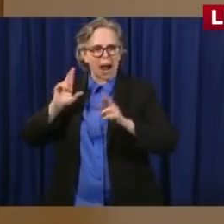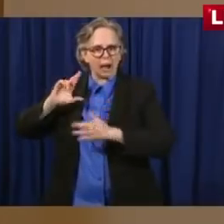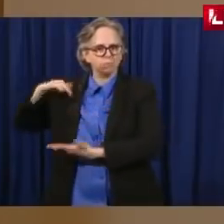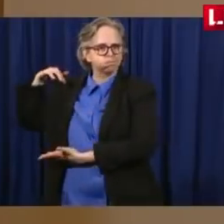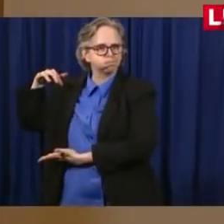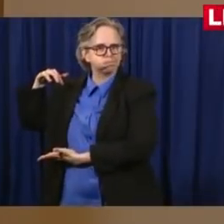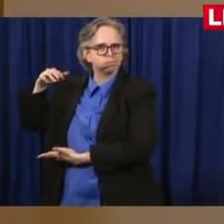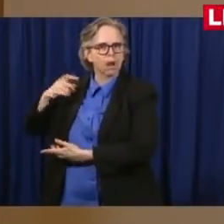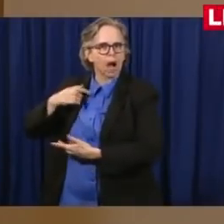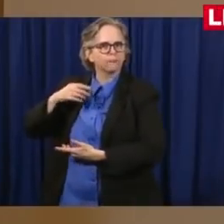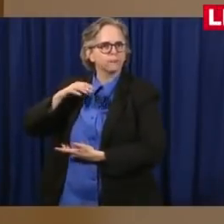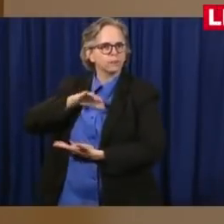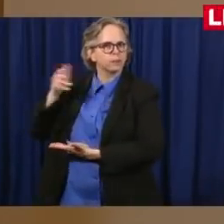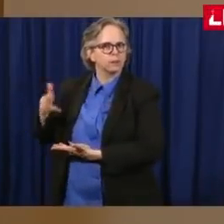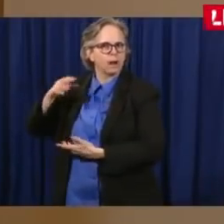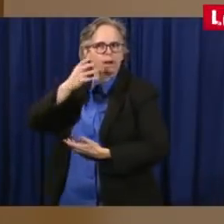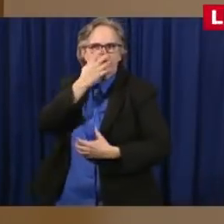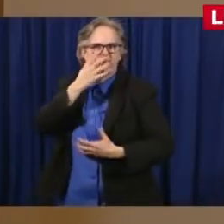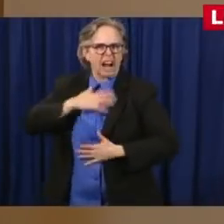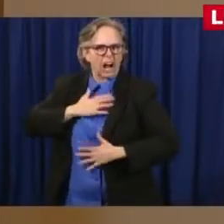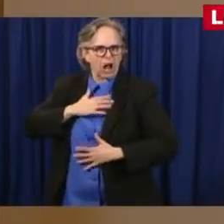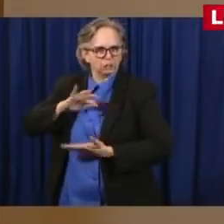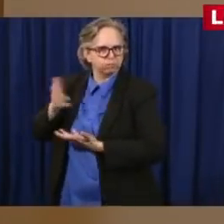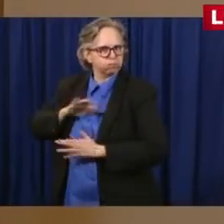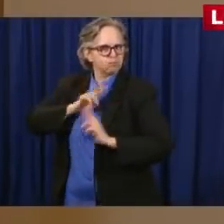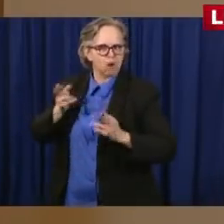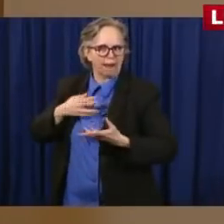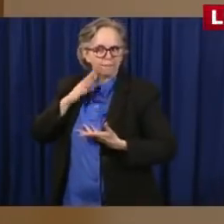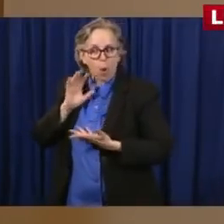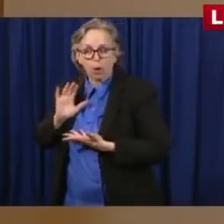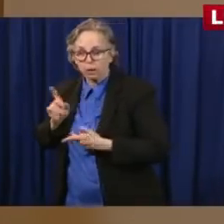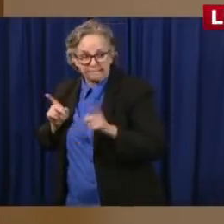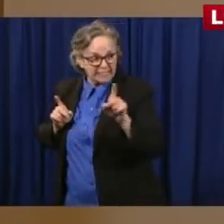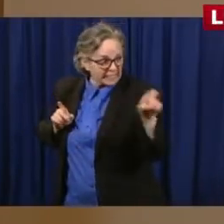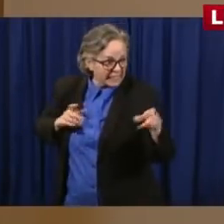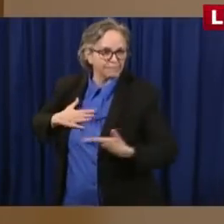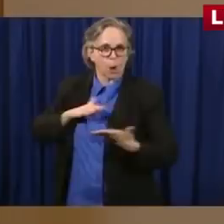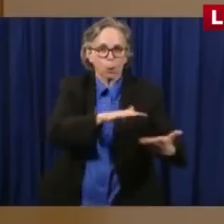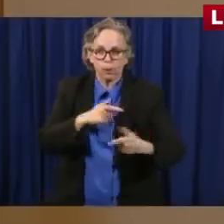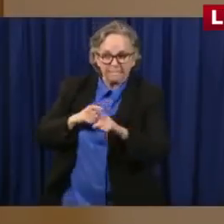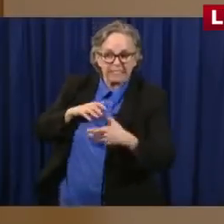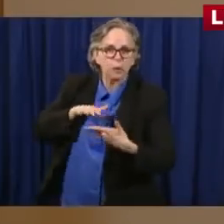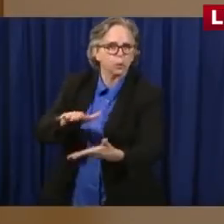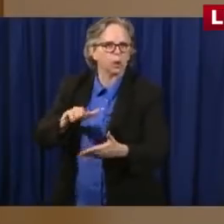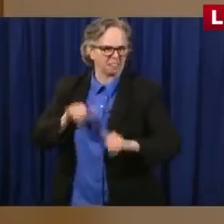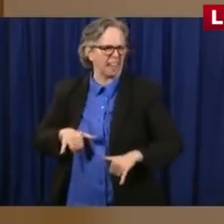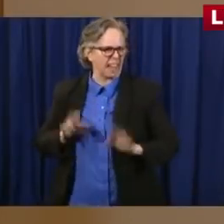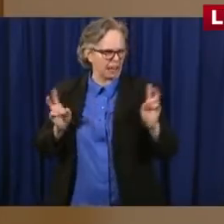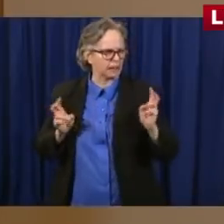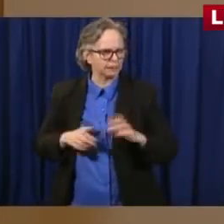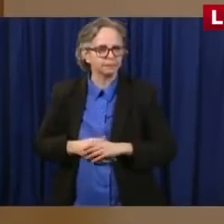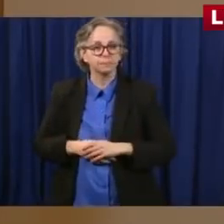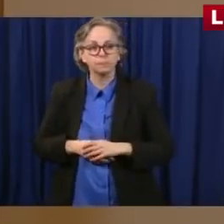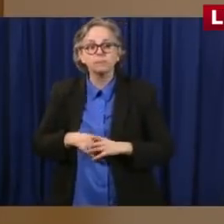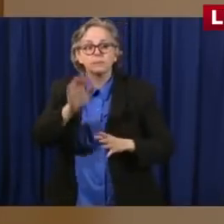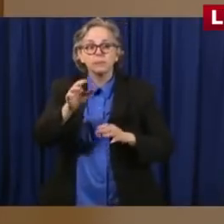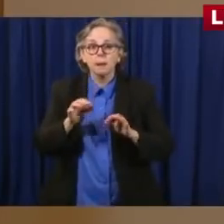WE ALSO HAVE THIS STASH OF UNUSED VENTILATORS WE CAN MOVE AROUND. HOTSPOTS ARE EVERYTHING.